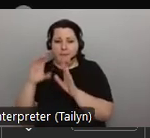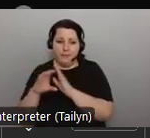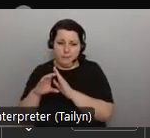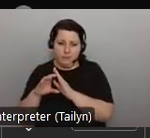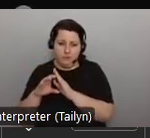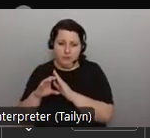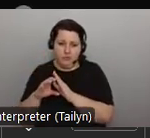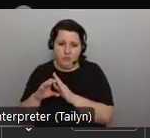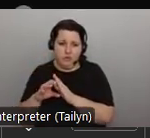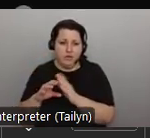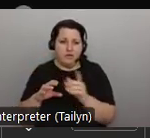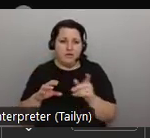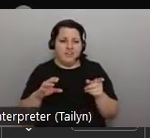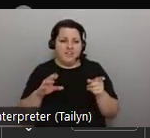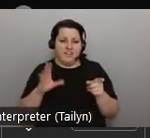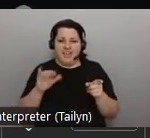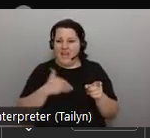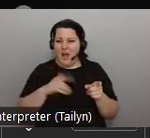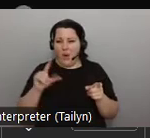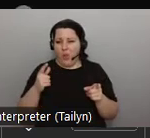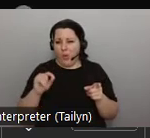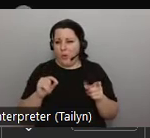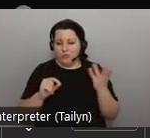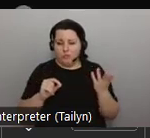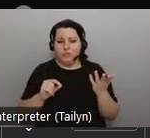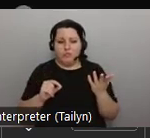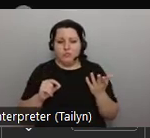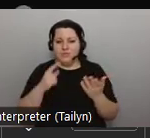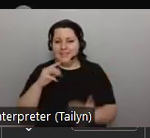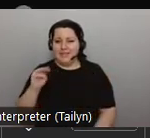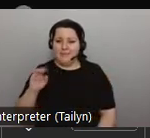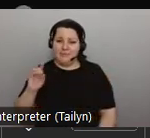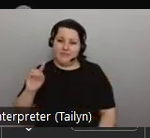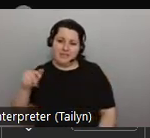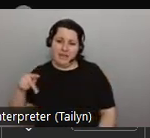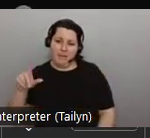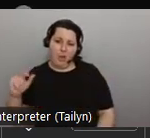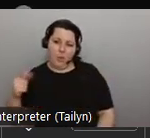all text here, -- all text here. And we can describe the image here.